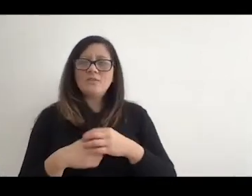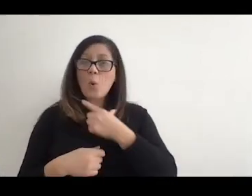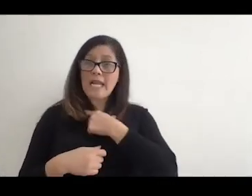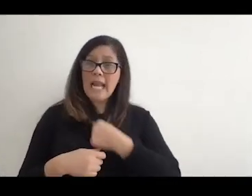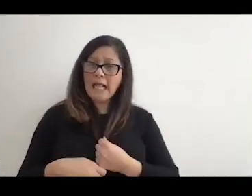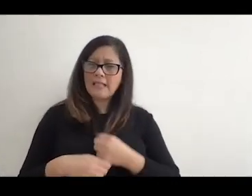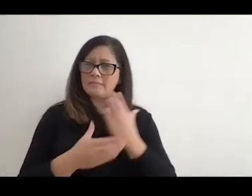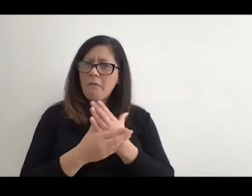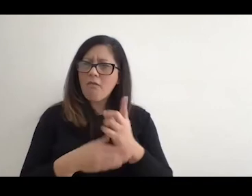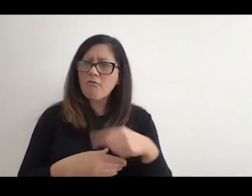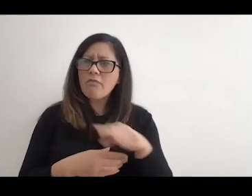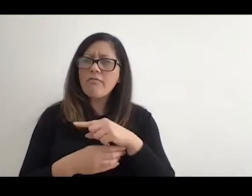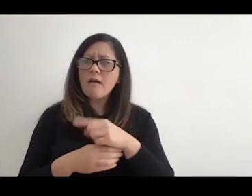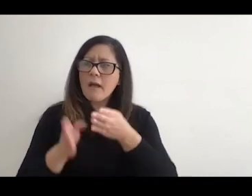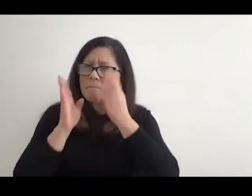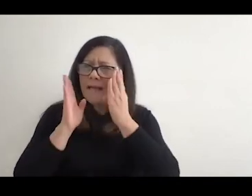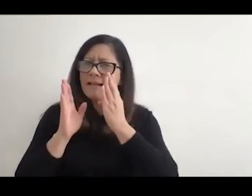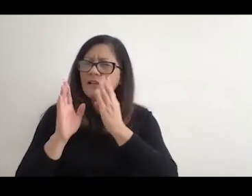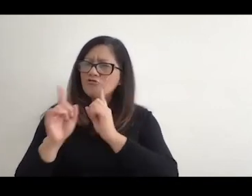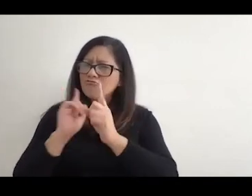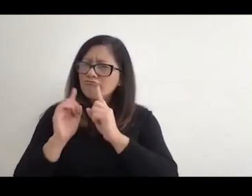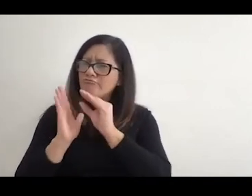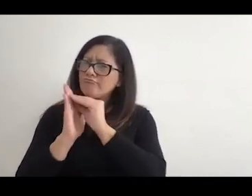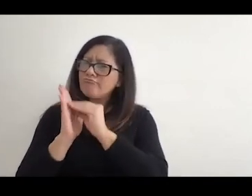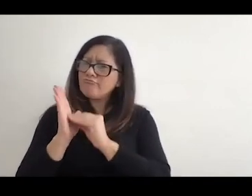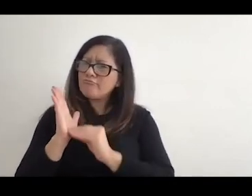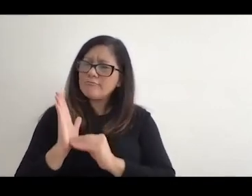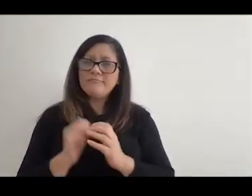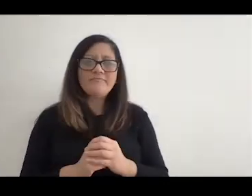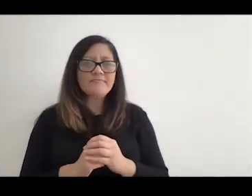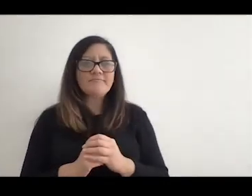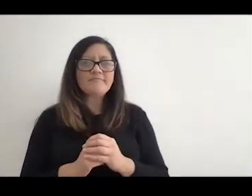make notes on all of those things. And here is another example